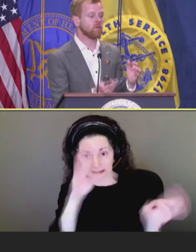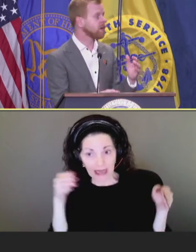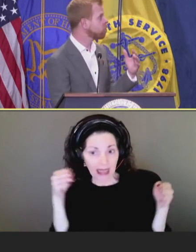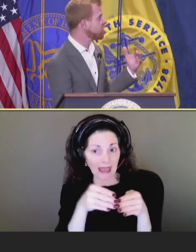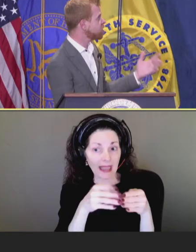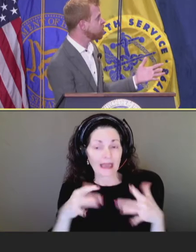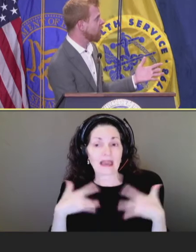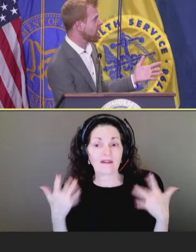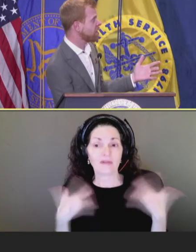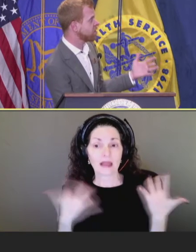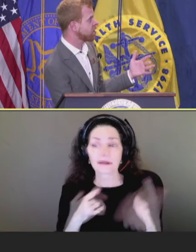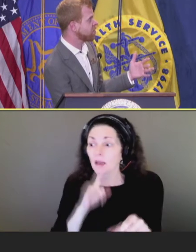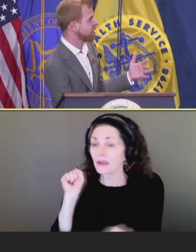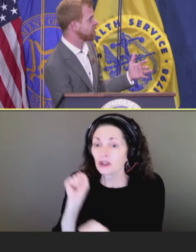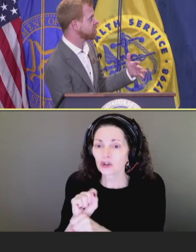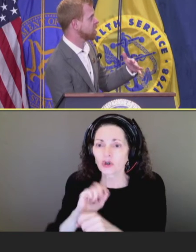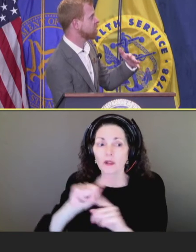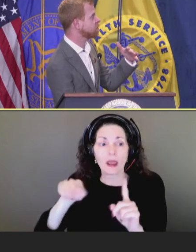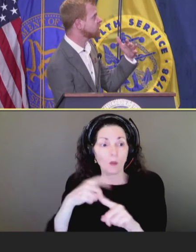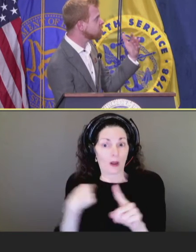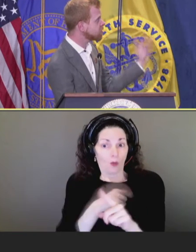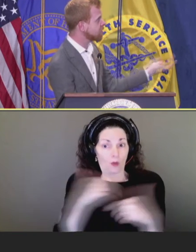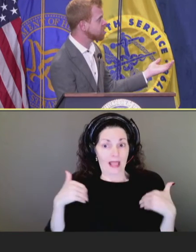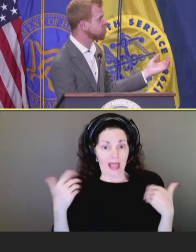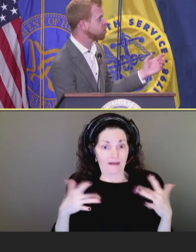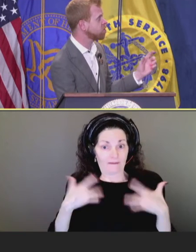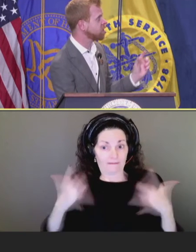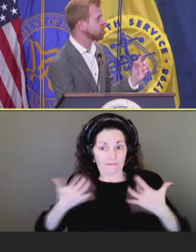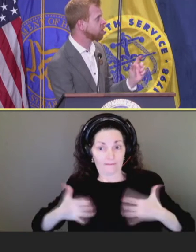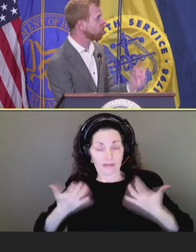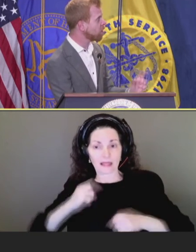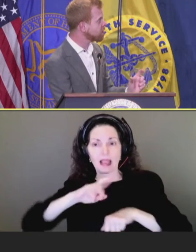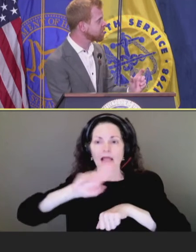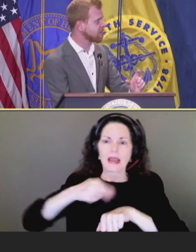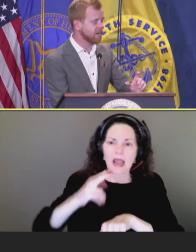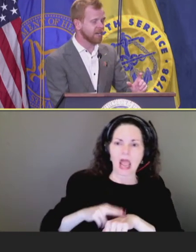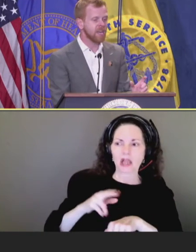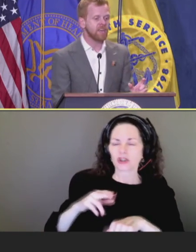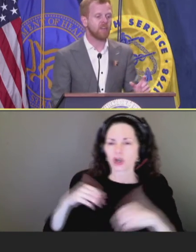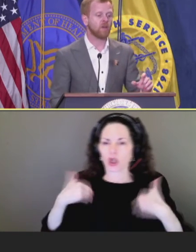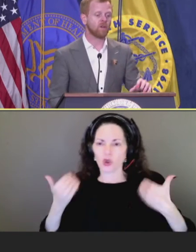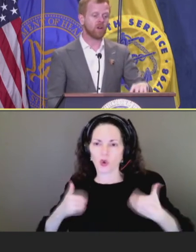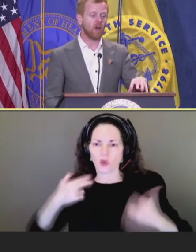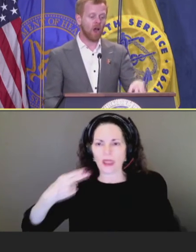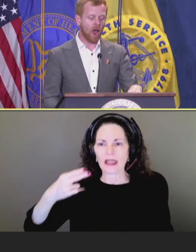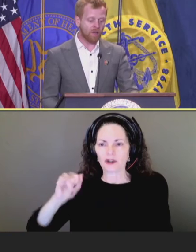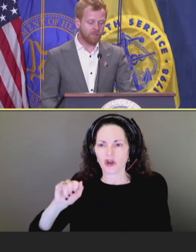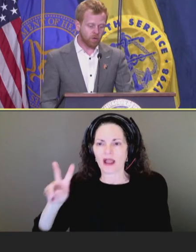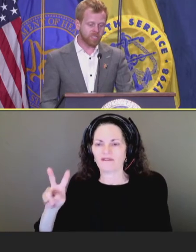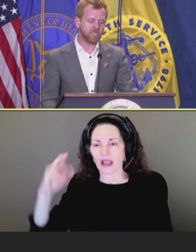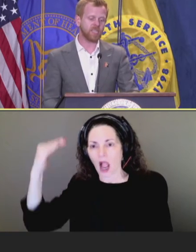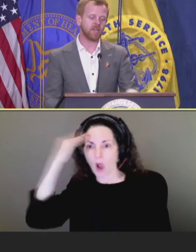whenever we do have an event such as National Youth HIV Awareness Day, that we're focusing and